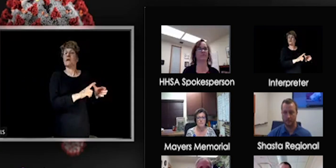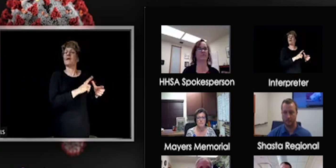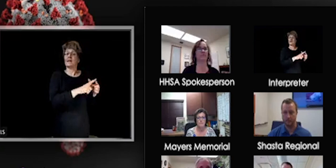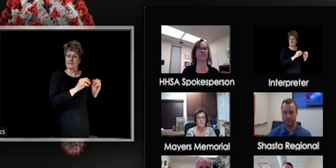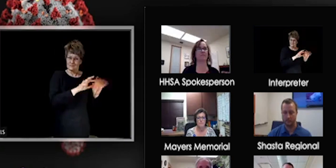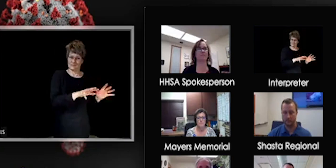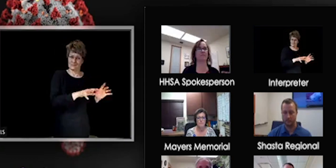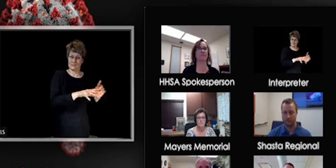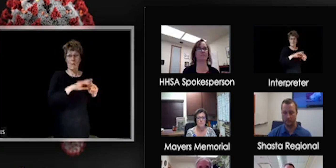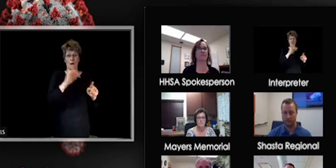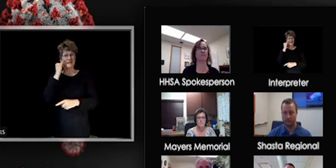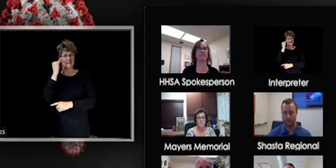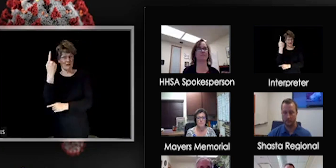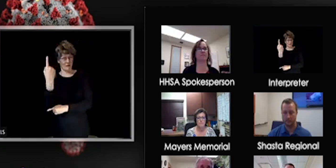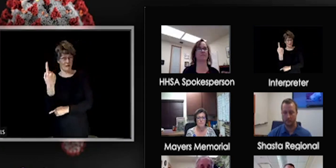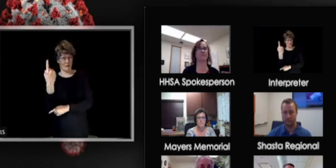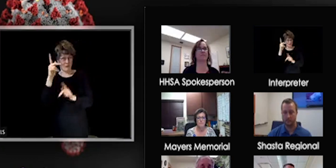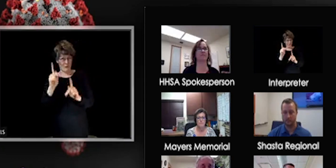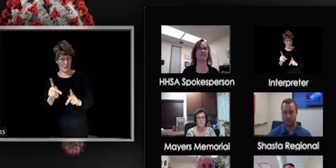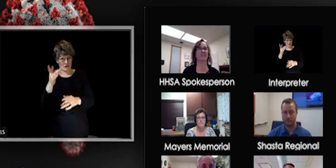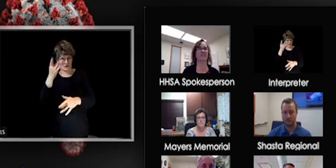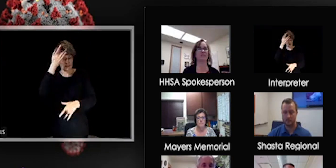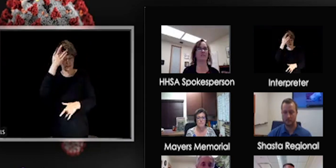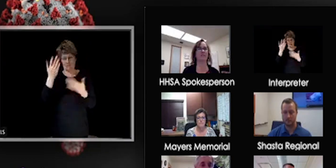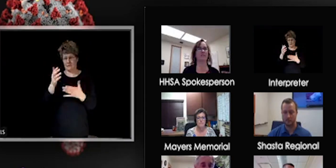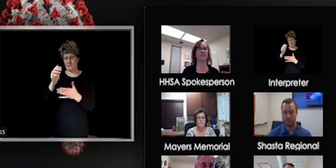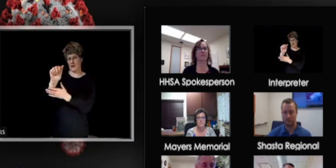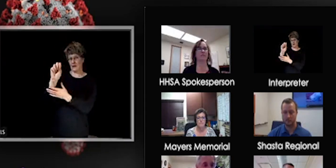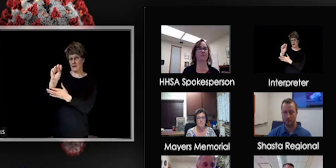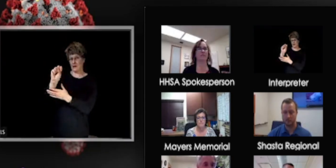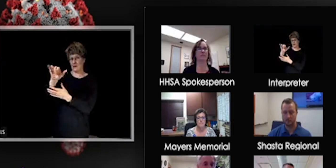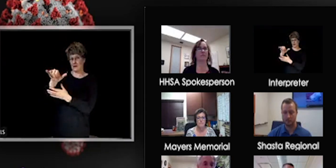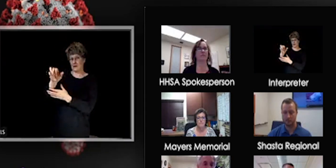who are asymptomatic or have mild disease and haven’t been detected or reported. We’re